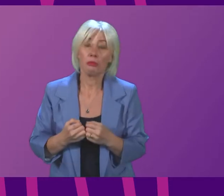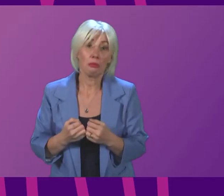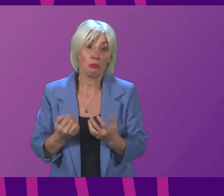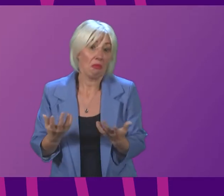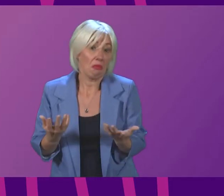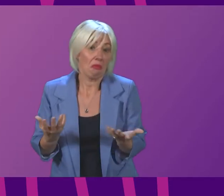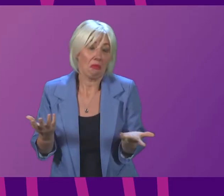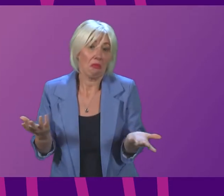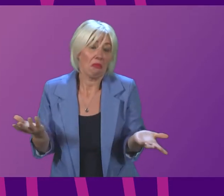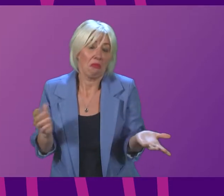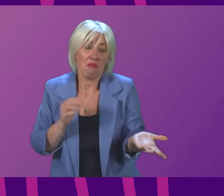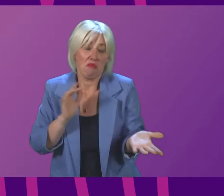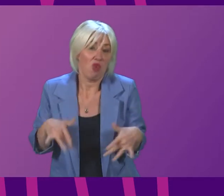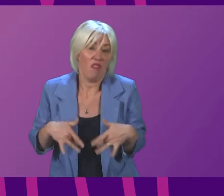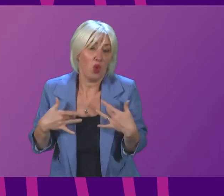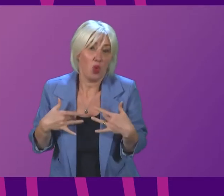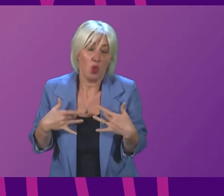I have no opinion on whether that issue should be considered.